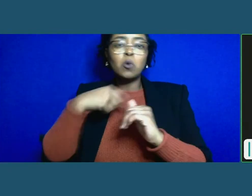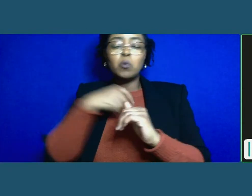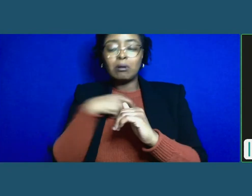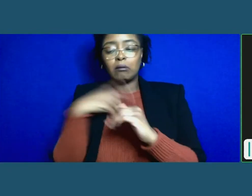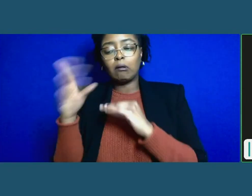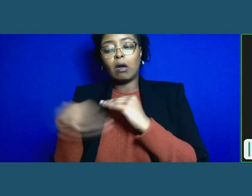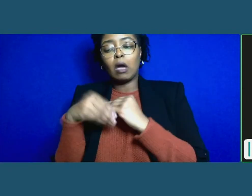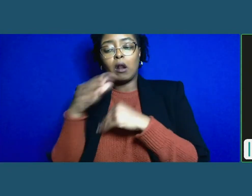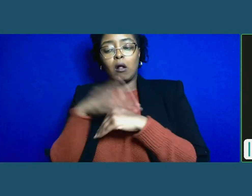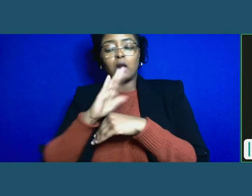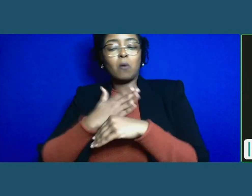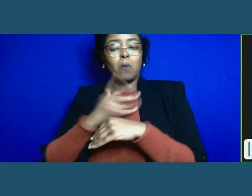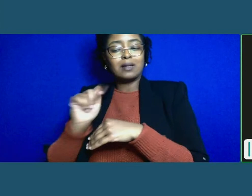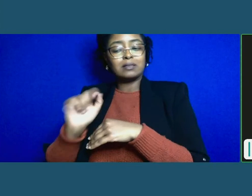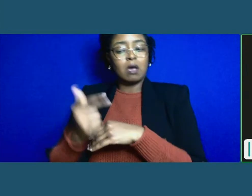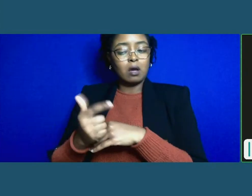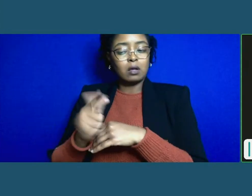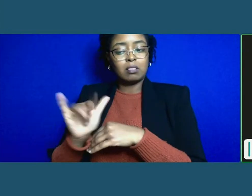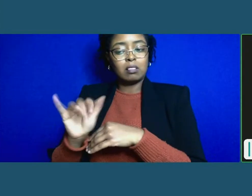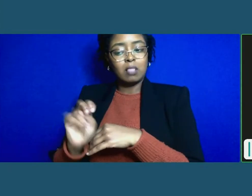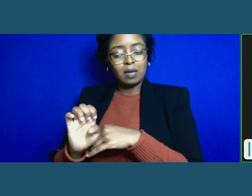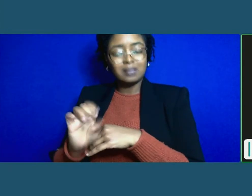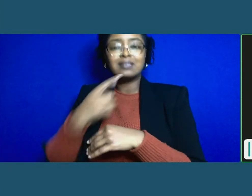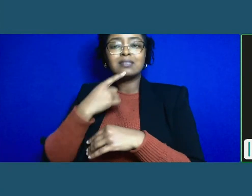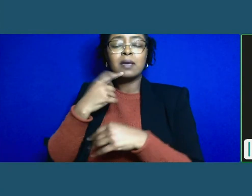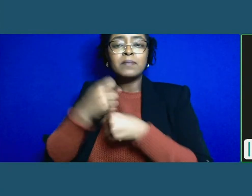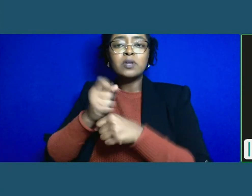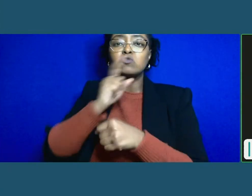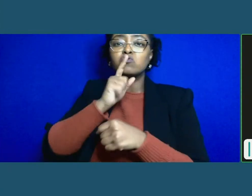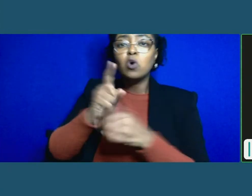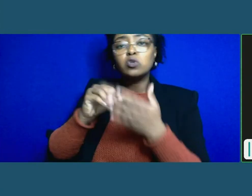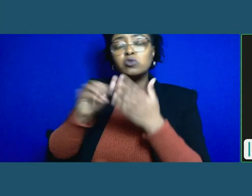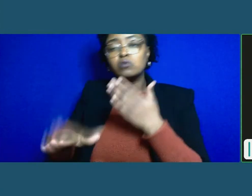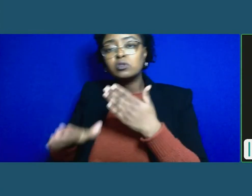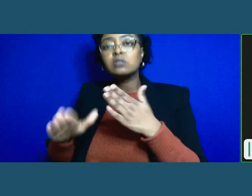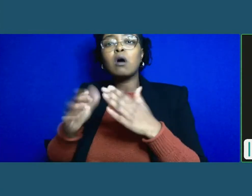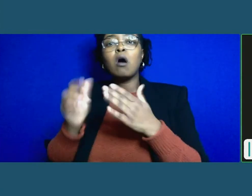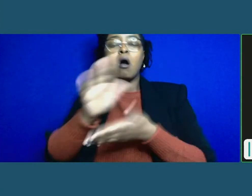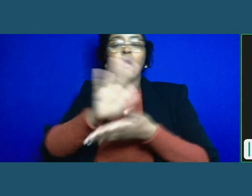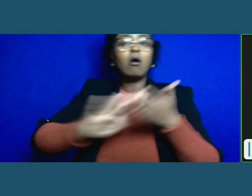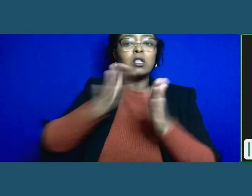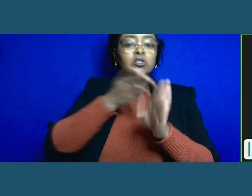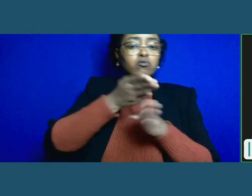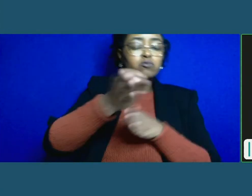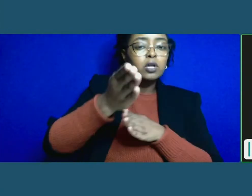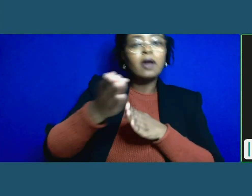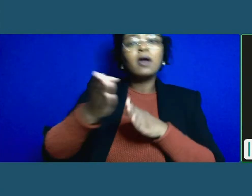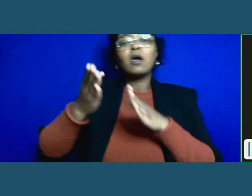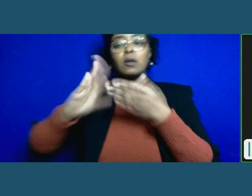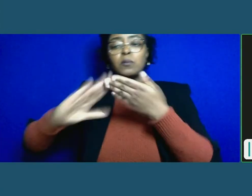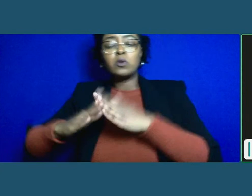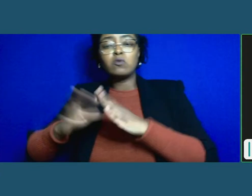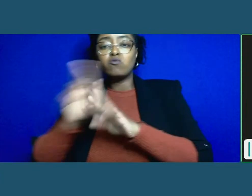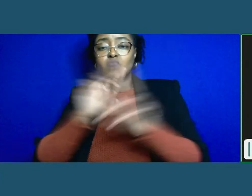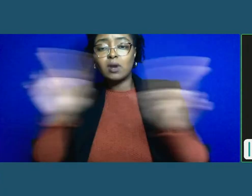schools. That means a lot because that's how we put into our tagline of Our job is to make sure our students are